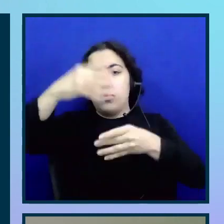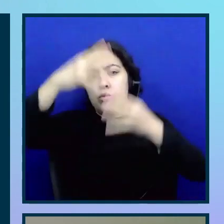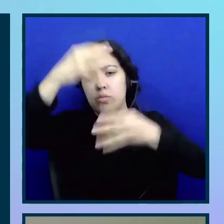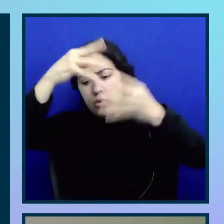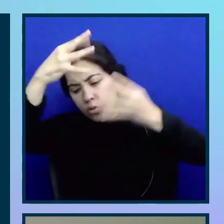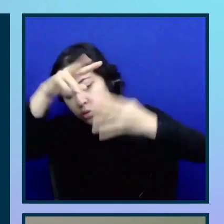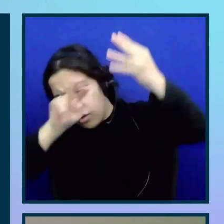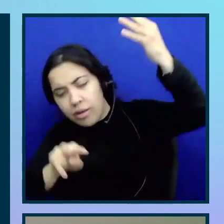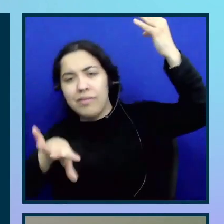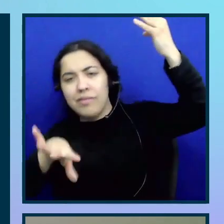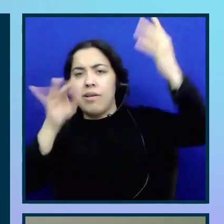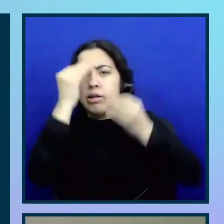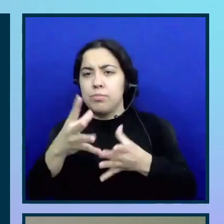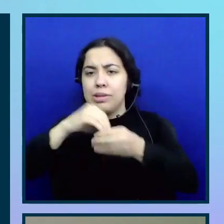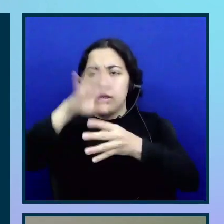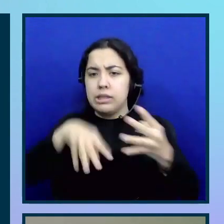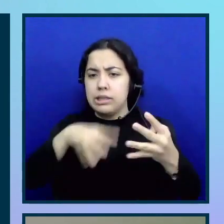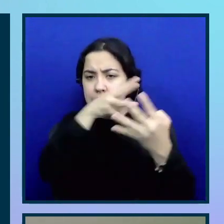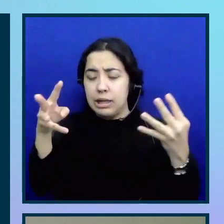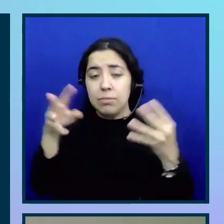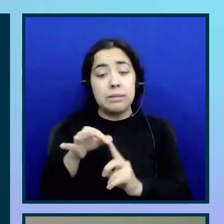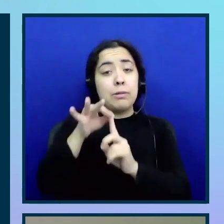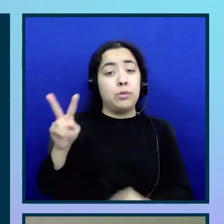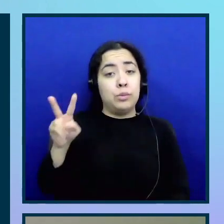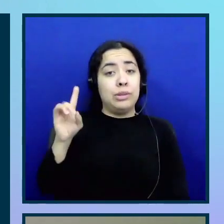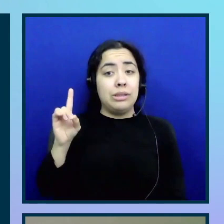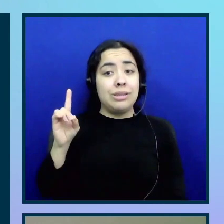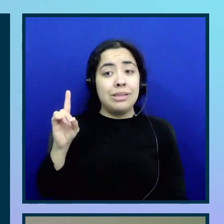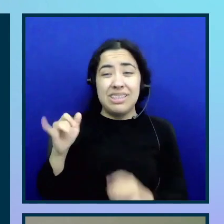especially in two dimensions was a lot to ask of somebody